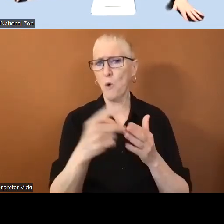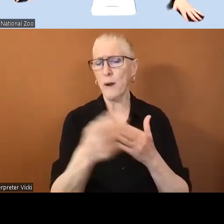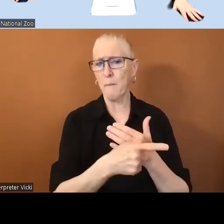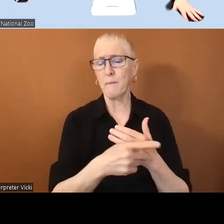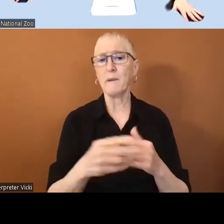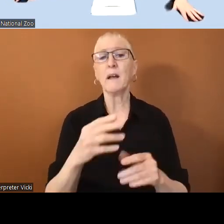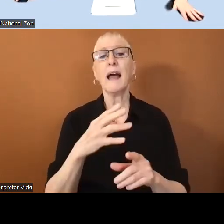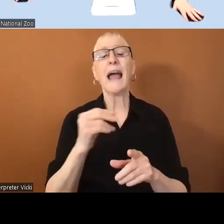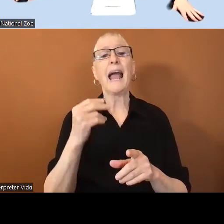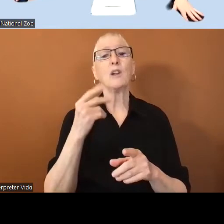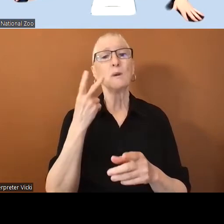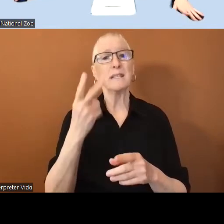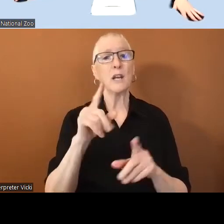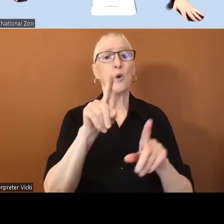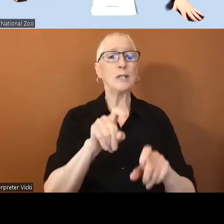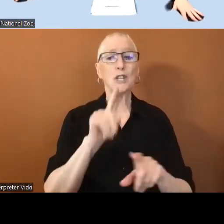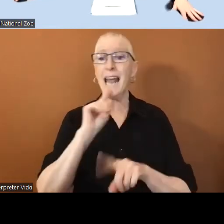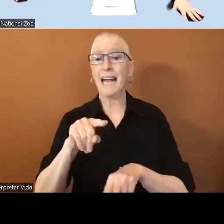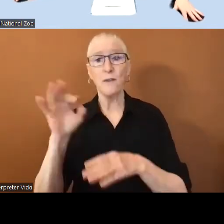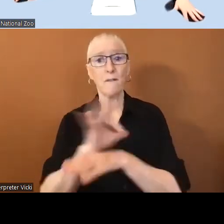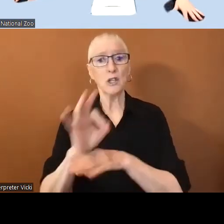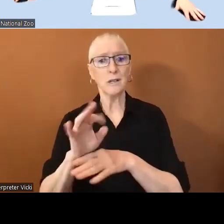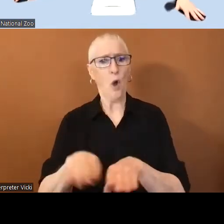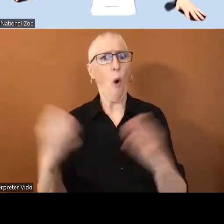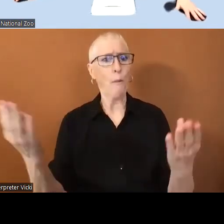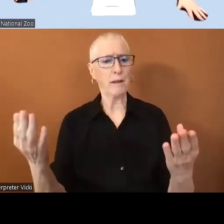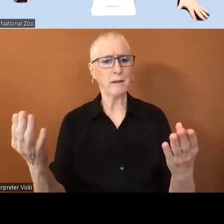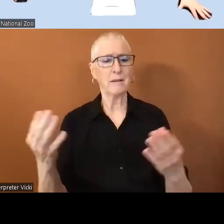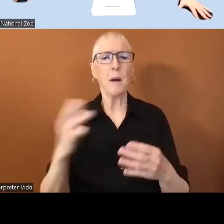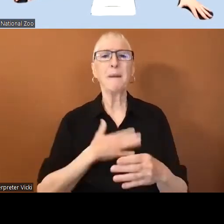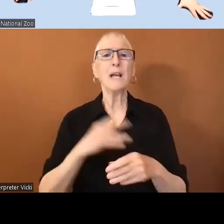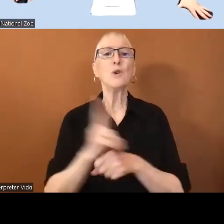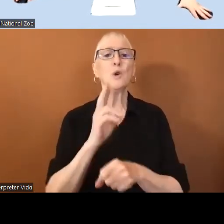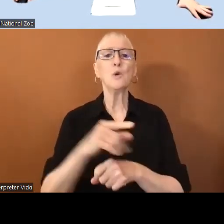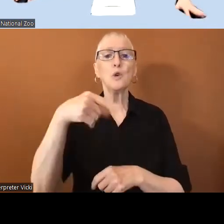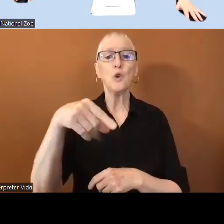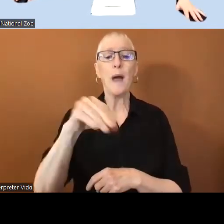that the question and answer function is open. Please use the Q&A anytime to ask questions of